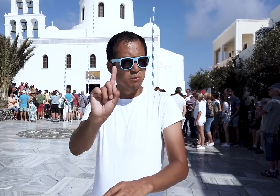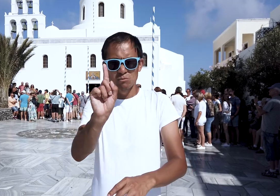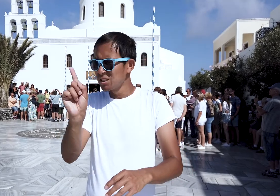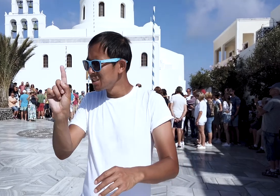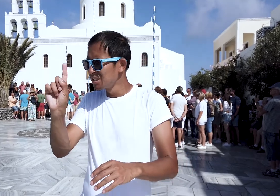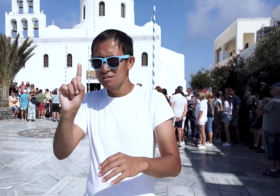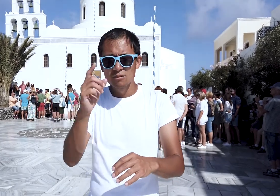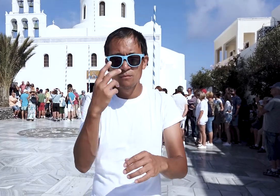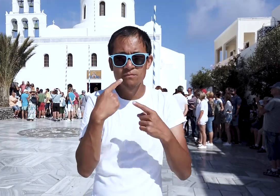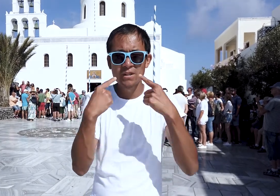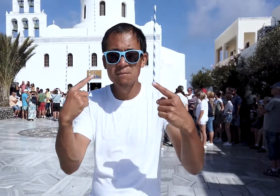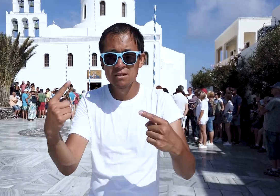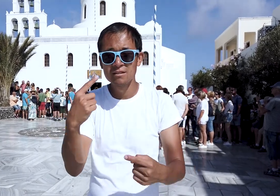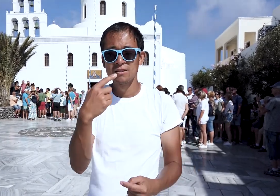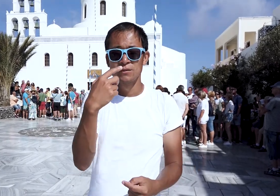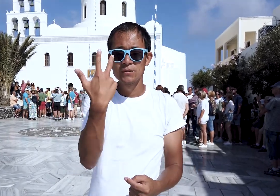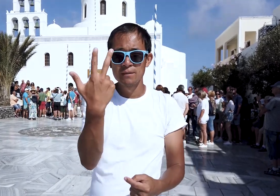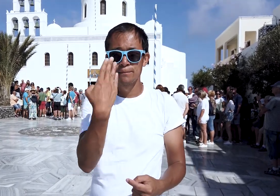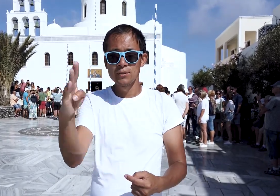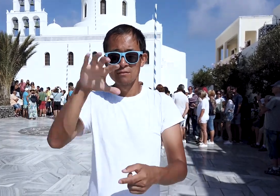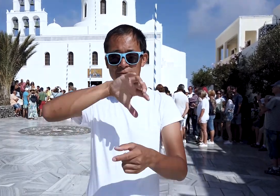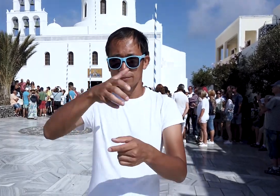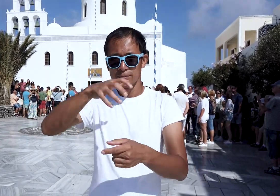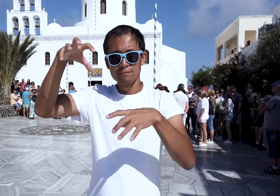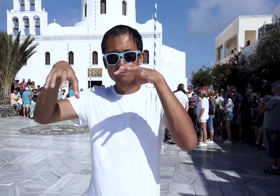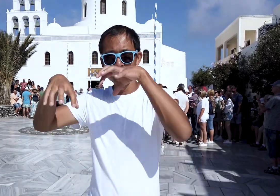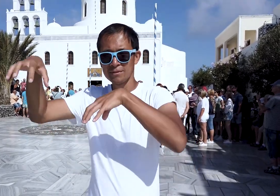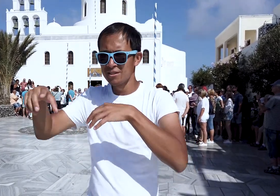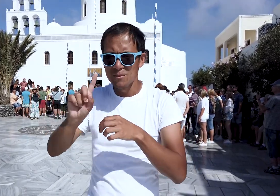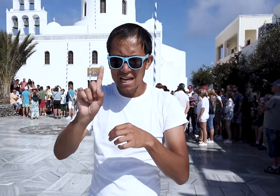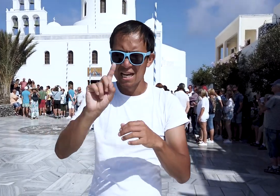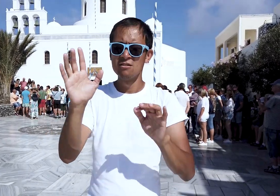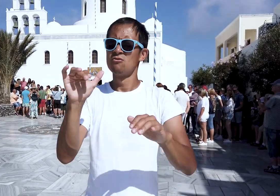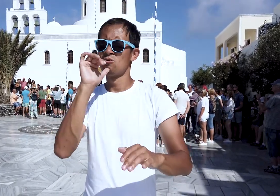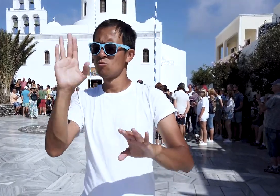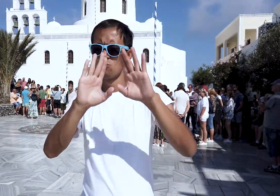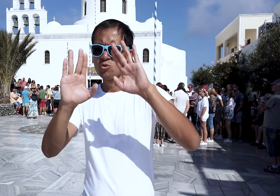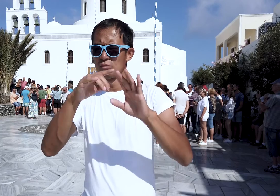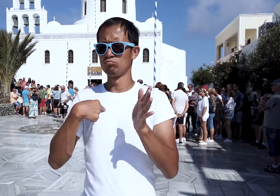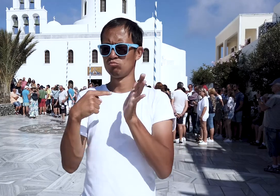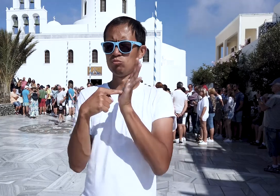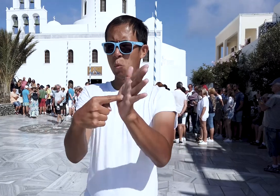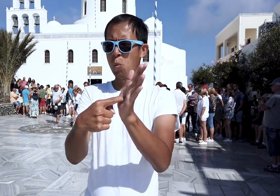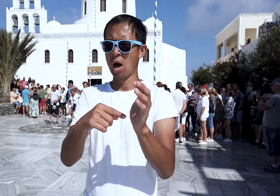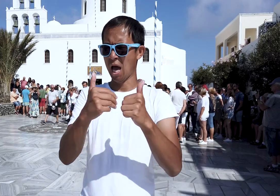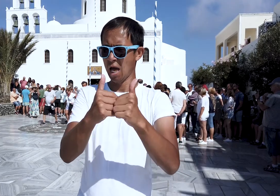Where? Where? How to find the famous three blue domes. Don't worry. I will show you how.